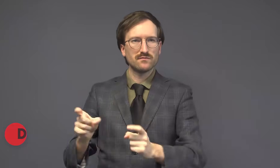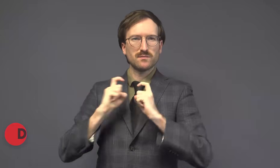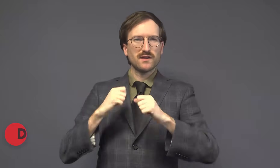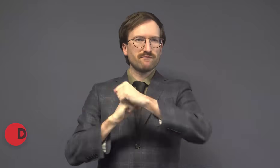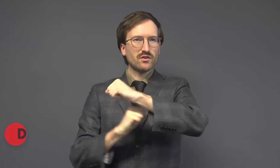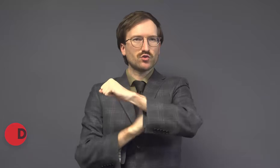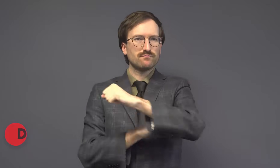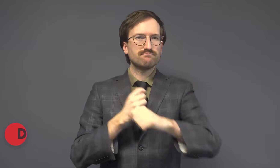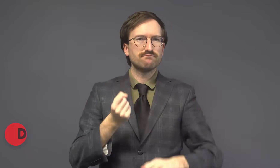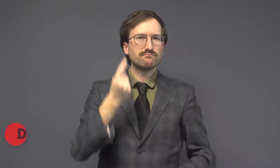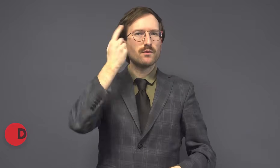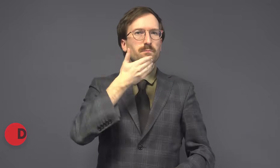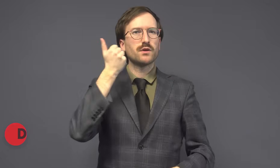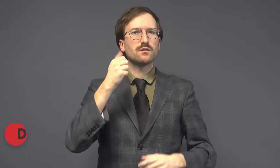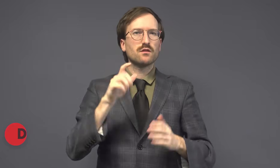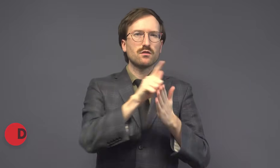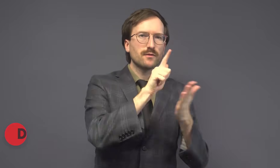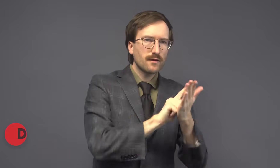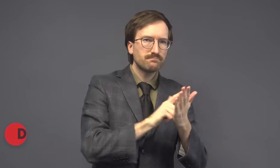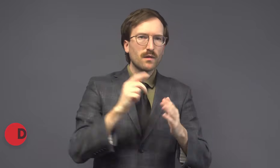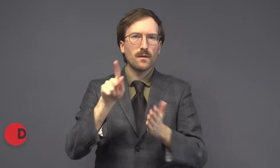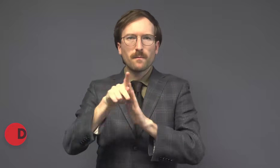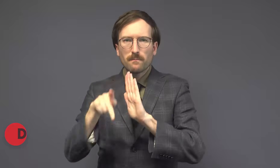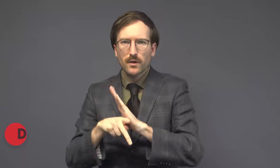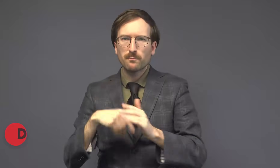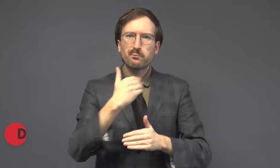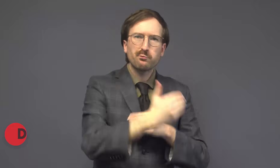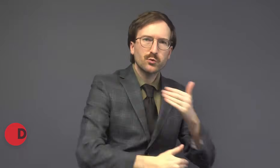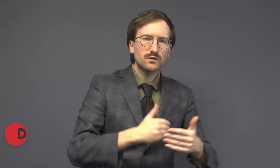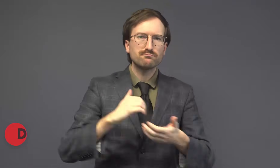It gave me the foundation to understand better of the laws, policy procedures